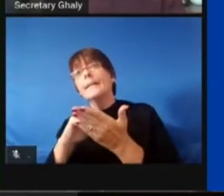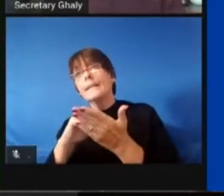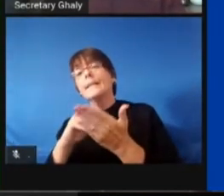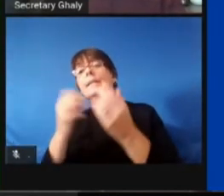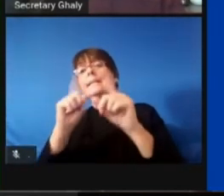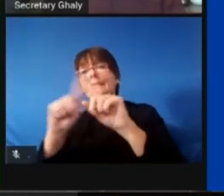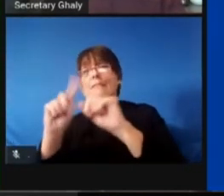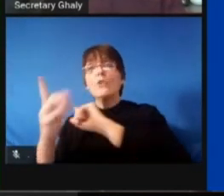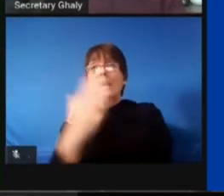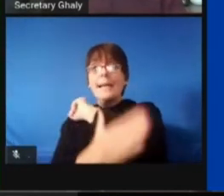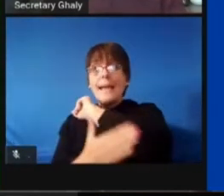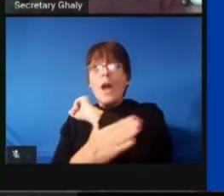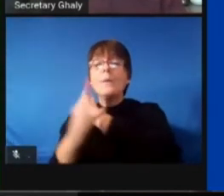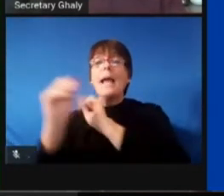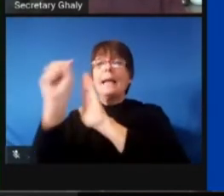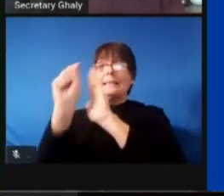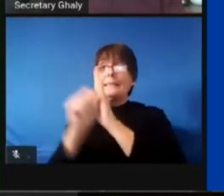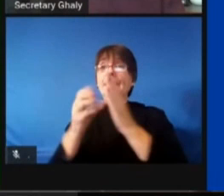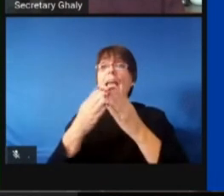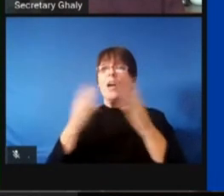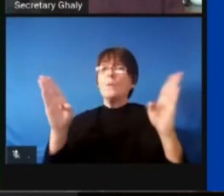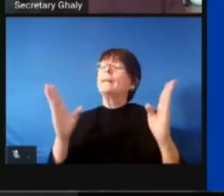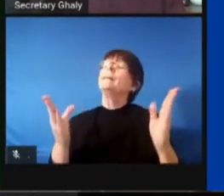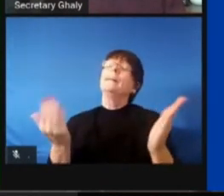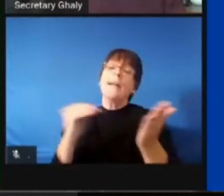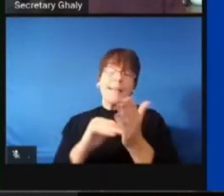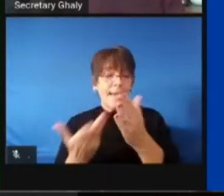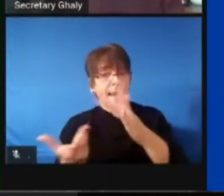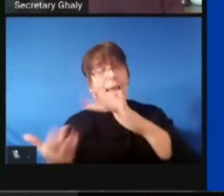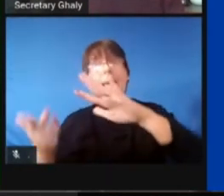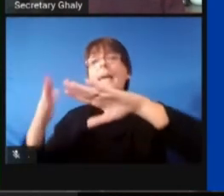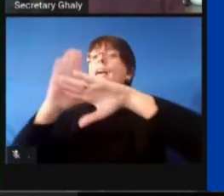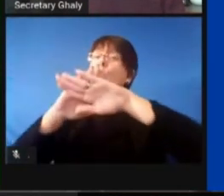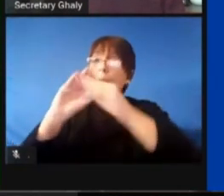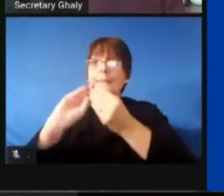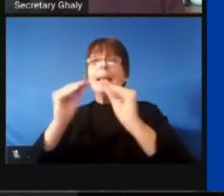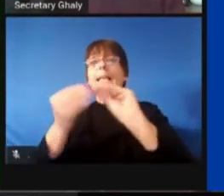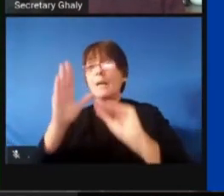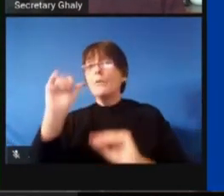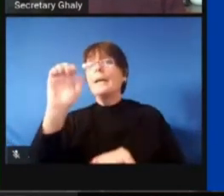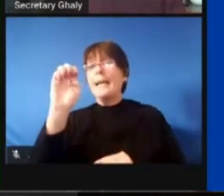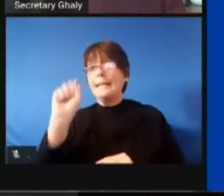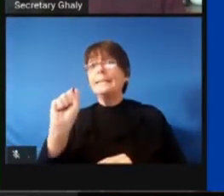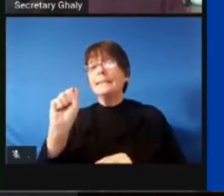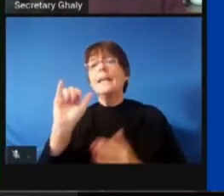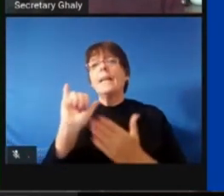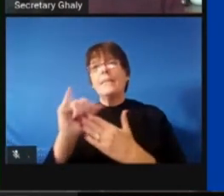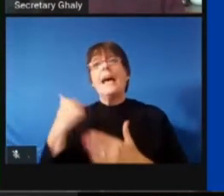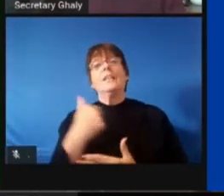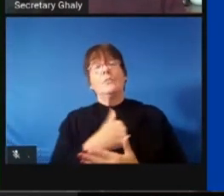THE YELLOW SHE DID PORTION AND THE BLUE BARS ARE STARTING TO INCREASE AGAIN AND WE ARE STARTING TO SEE A NUMBER OF